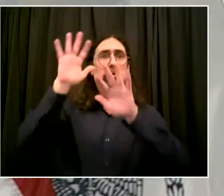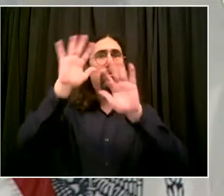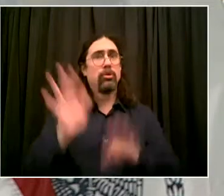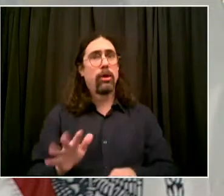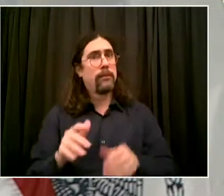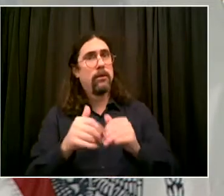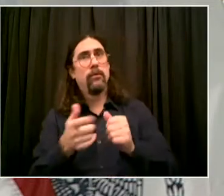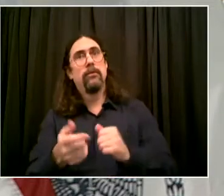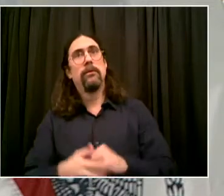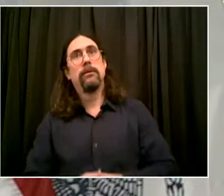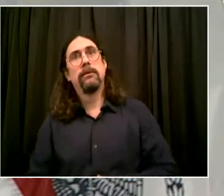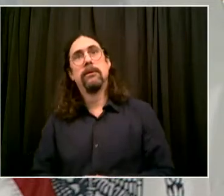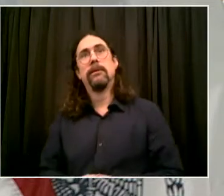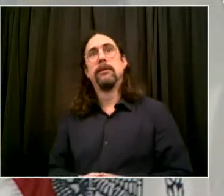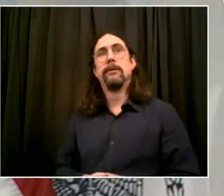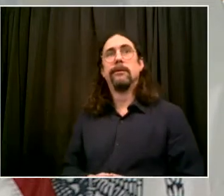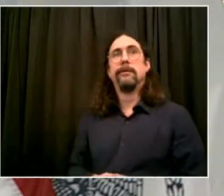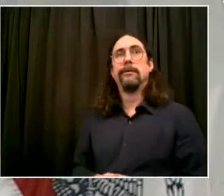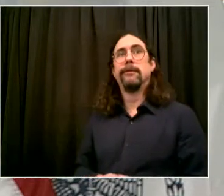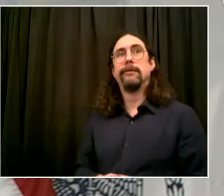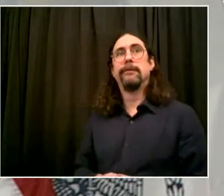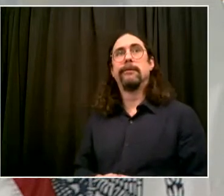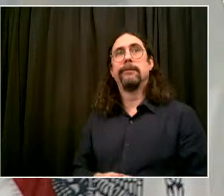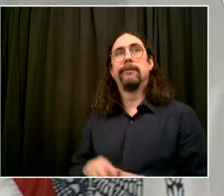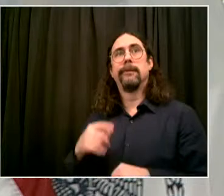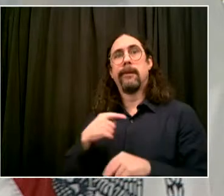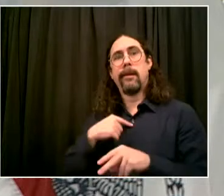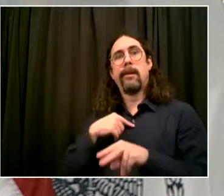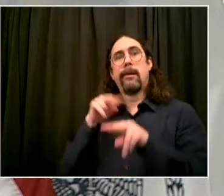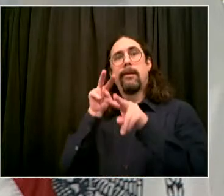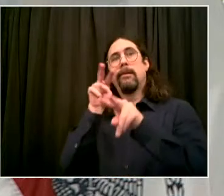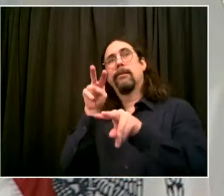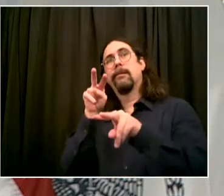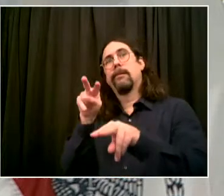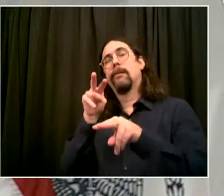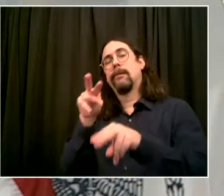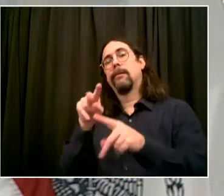WELL, HANGING IN THERE. LOOKING FORWARD TO JUNENE, JUU, LY